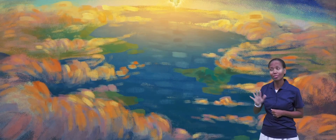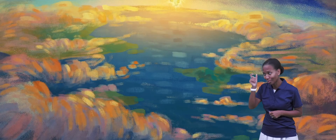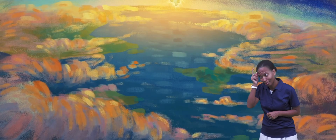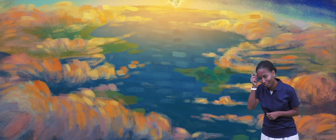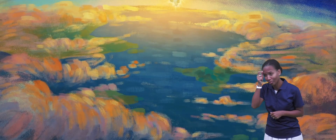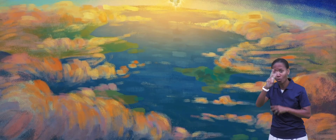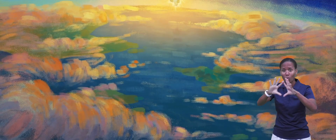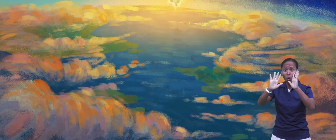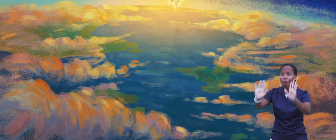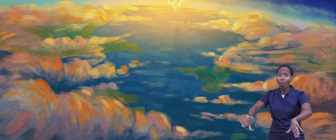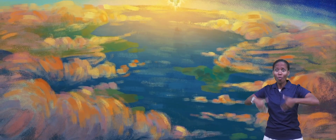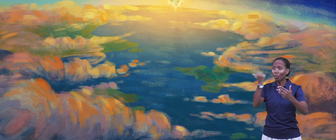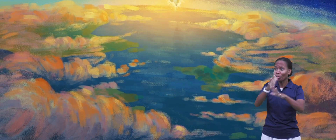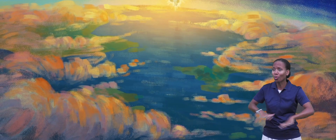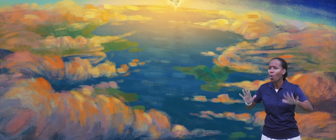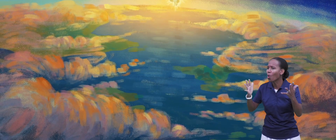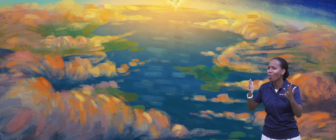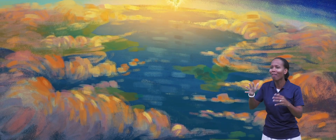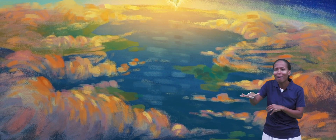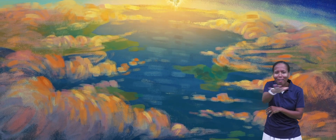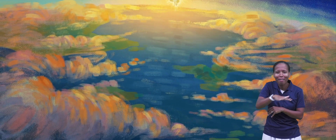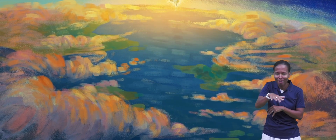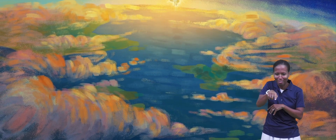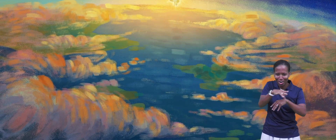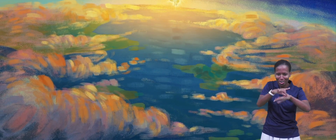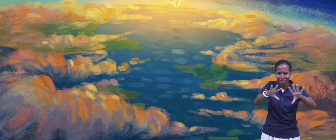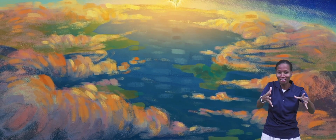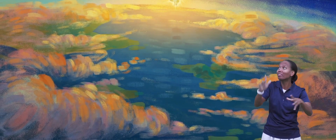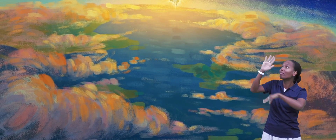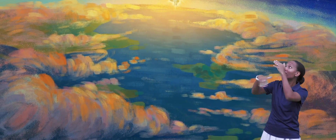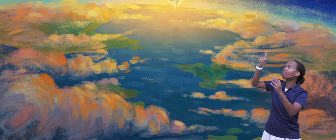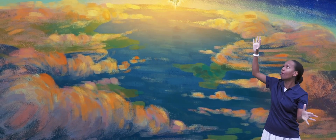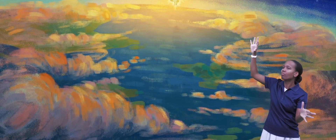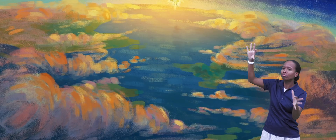Tim: It’s actually about the beginning of the renewed world, where heaven and